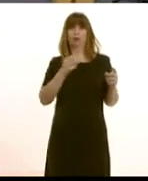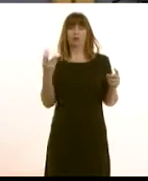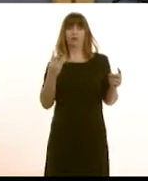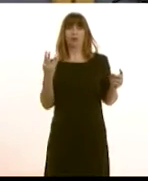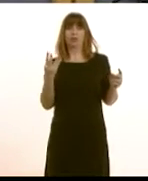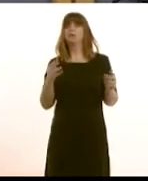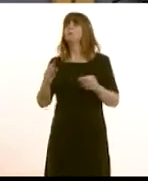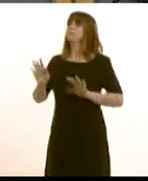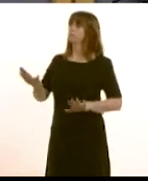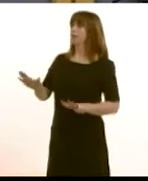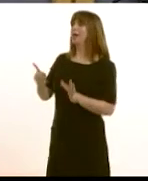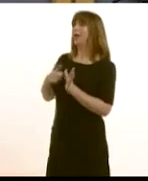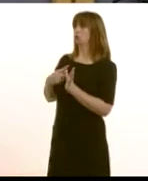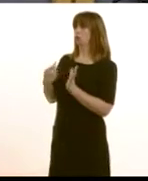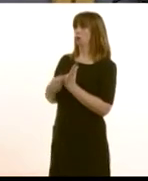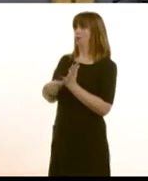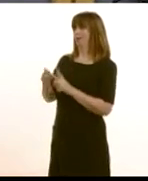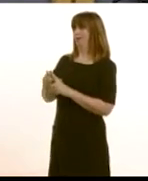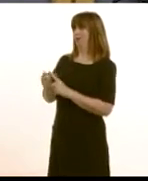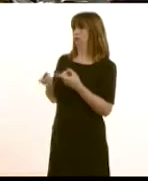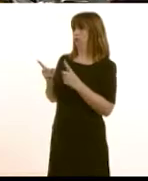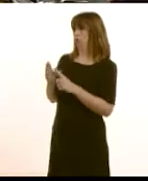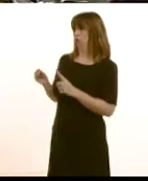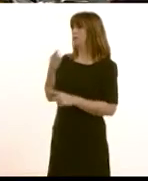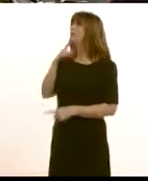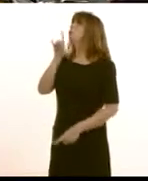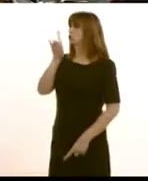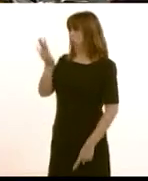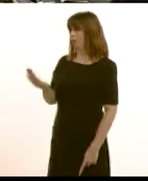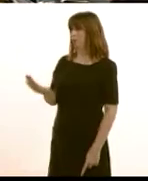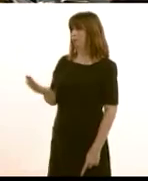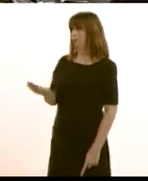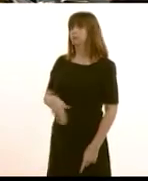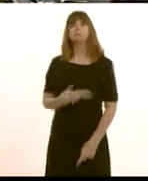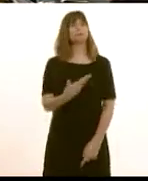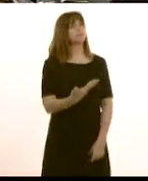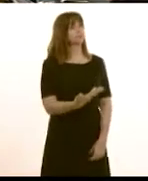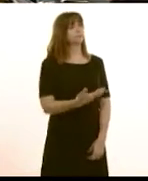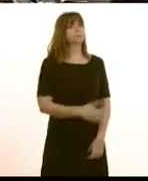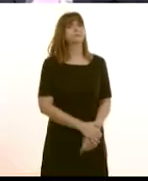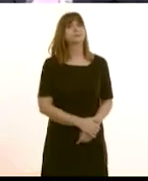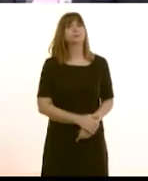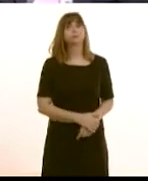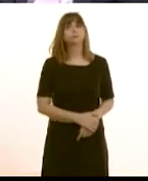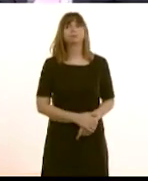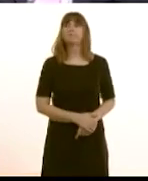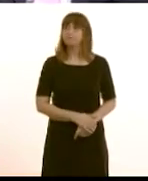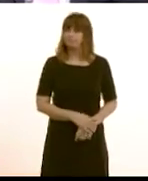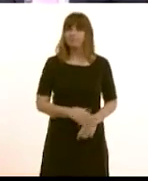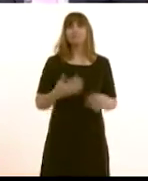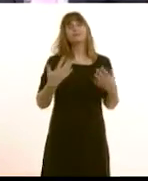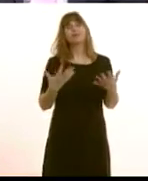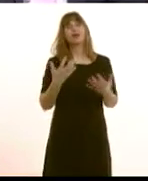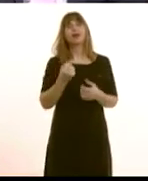Andrew R.T. Davies, quiet. First Minister. Carwyn Jones: There are now over 2,000 GPs